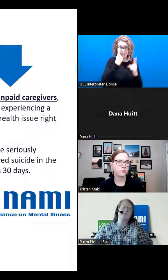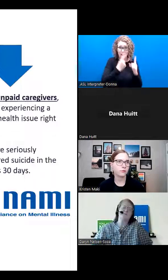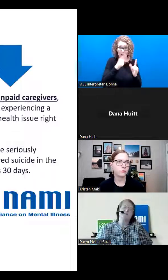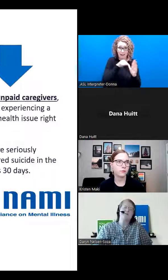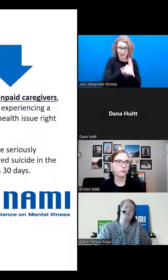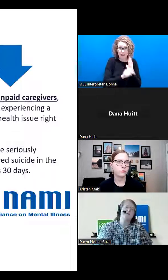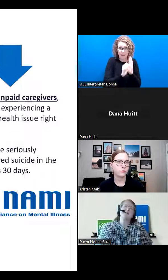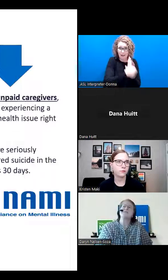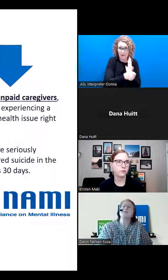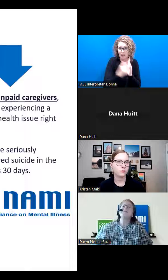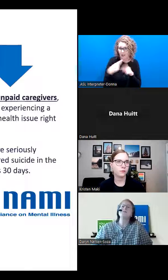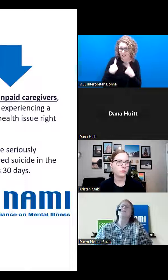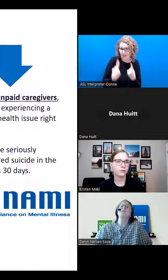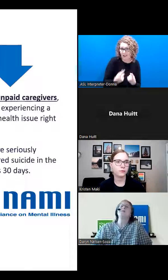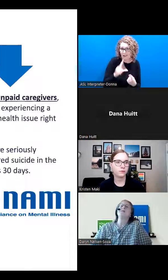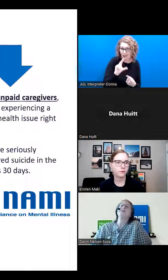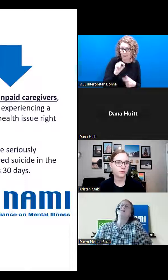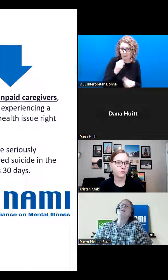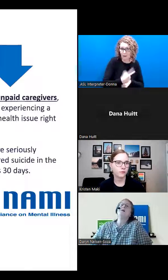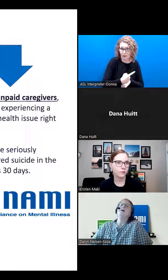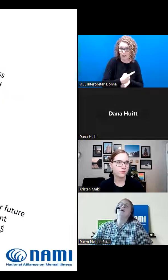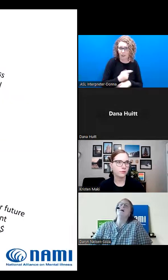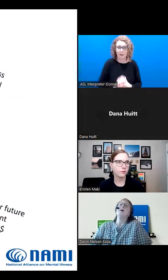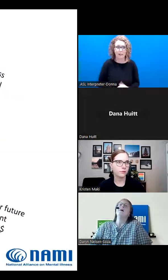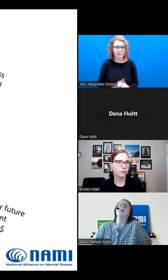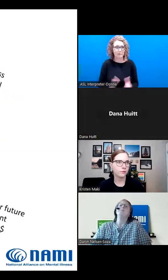for what we need and go into more expensive settings to get that